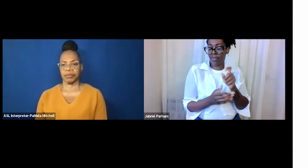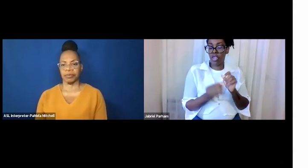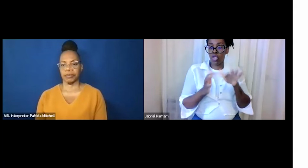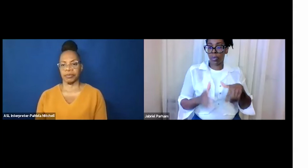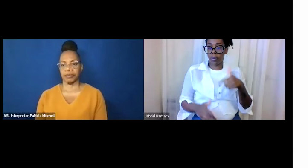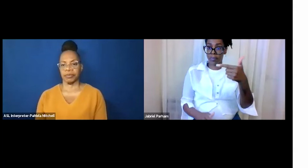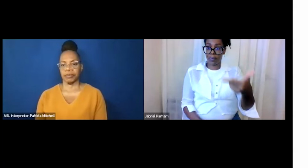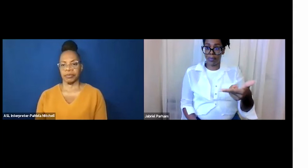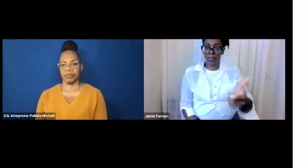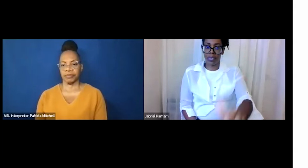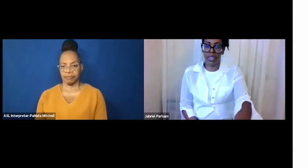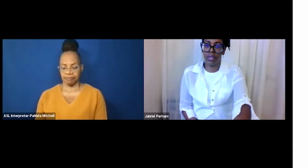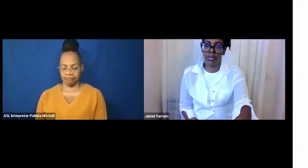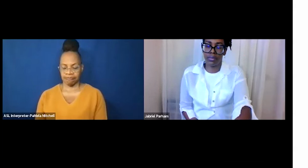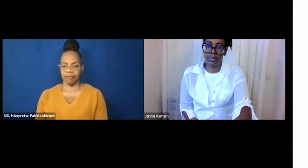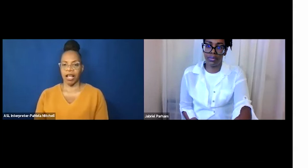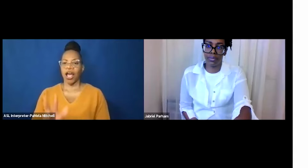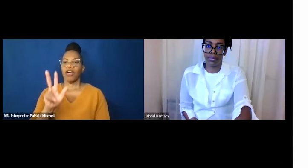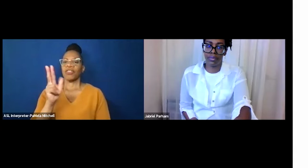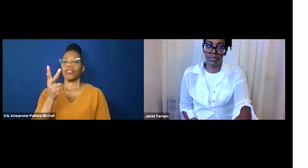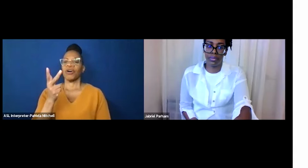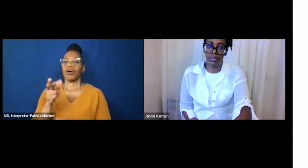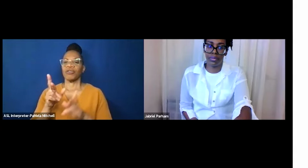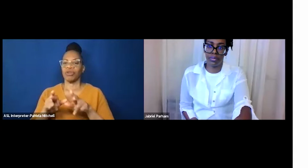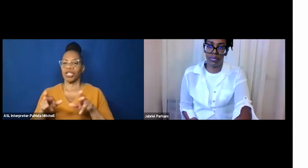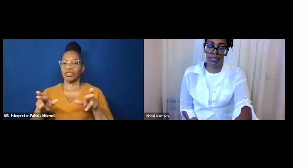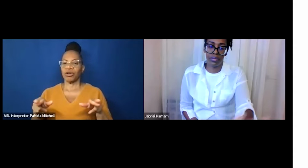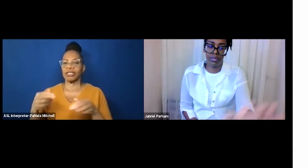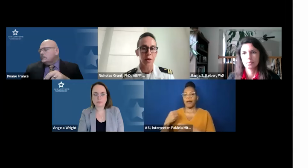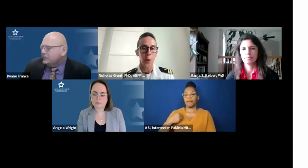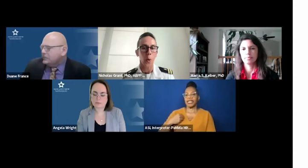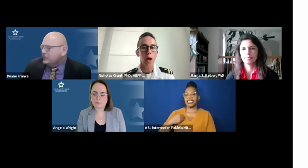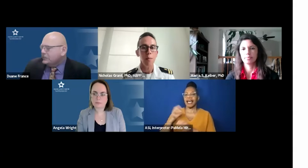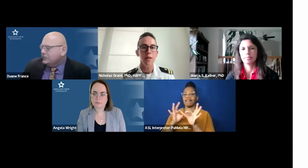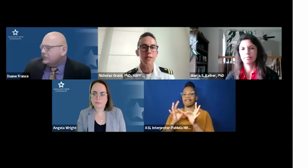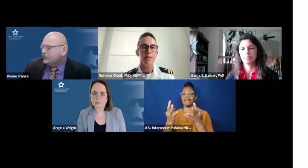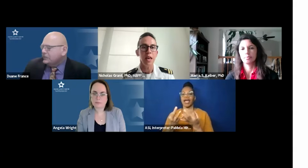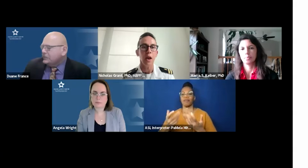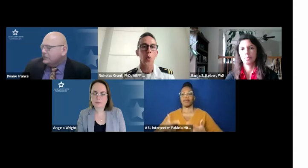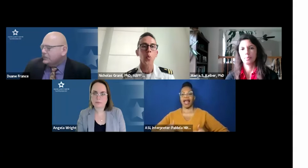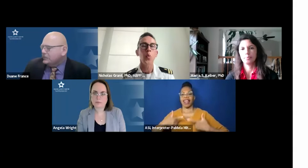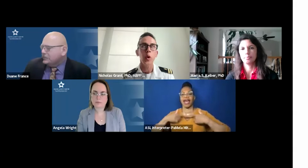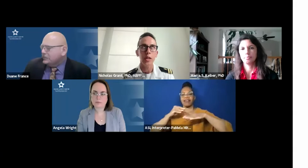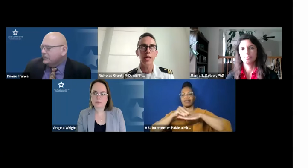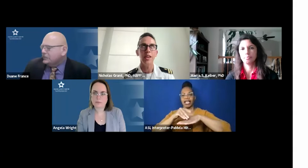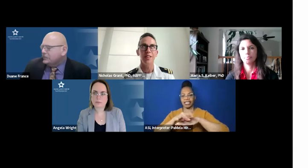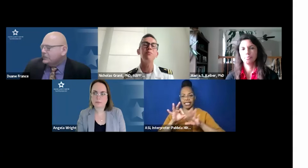The third resource that I mentioned previously is the Military & Family Life Counseling program. This is a really,